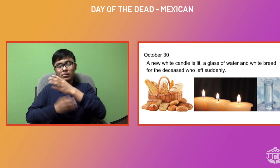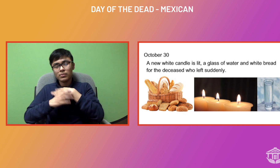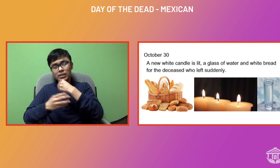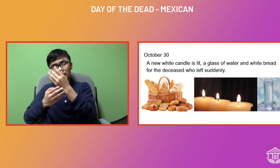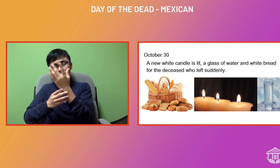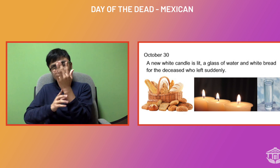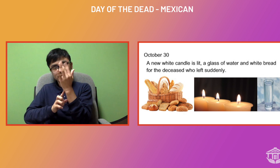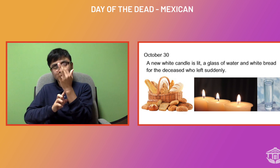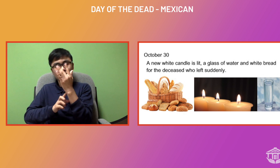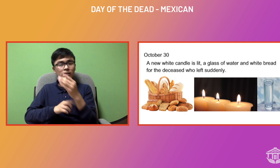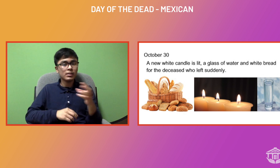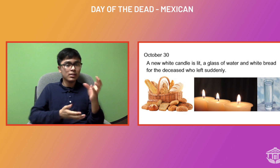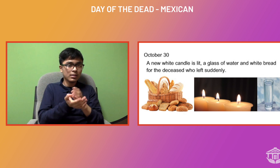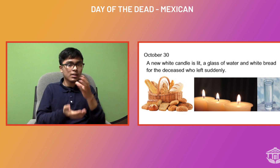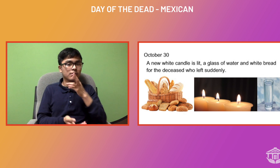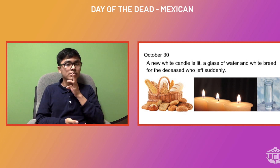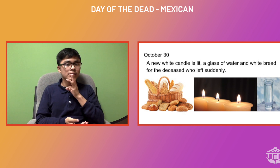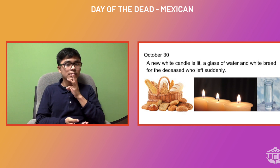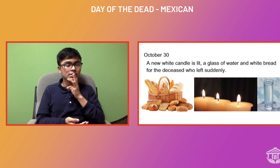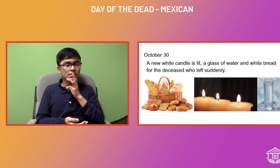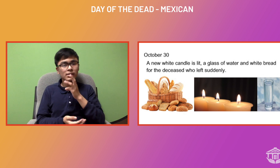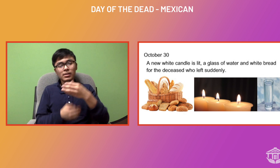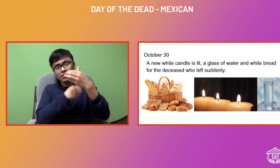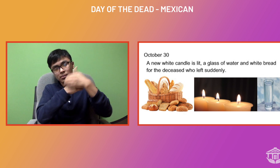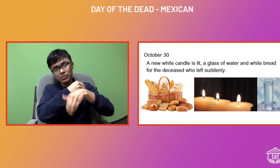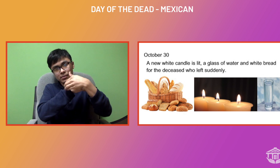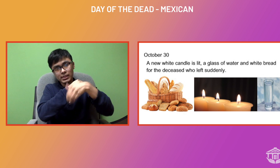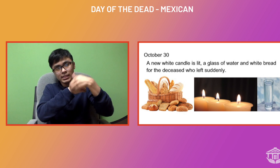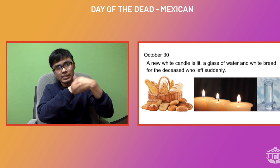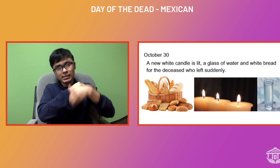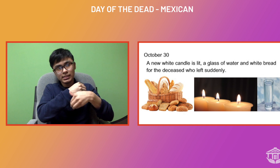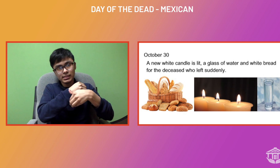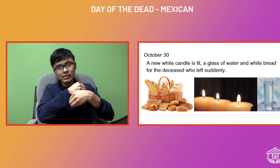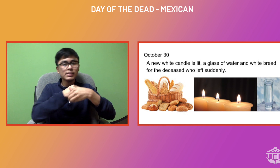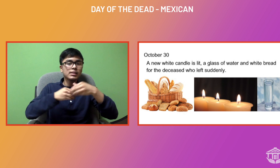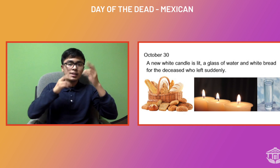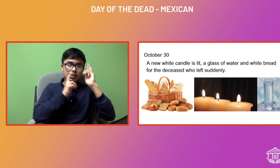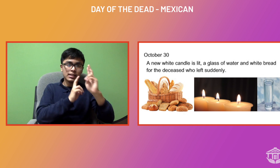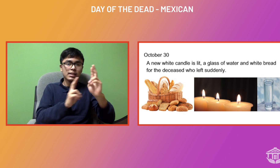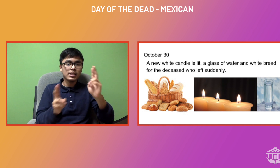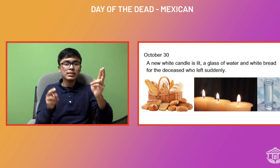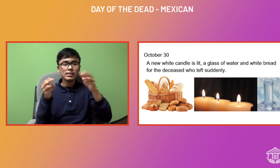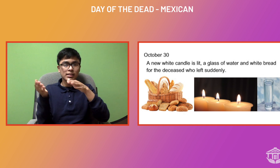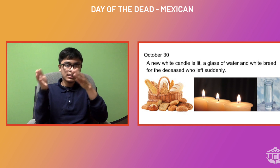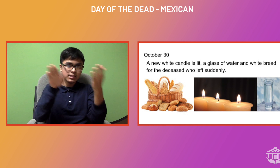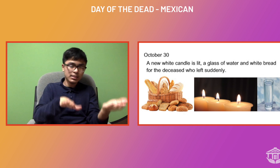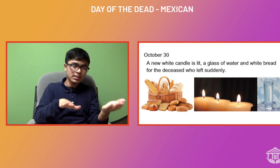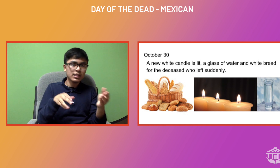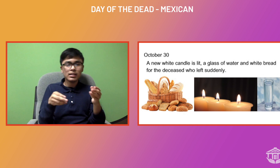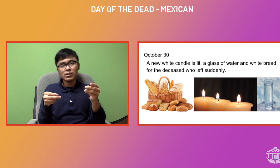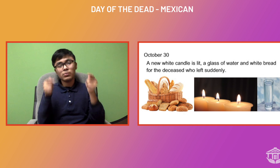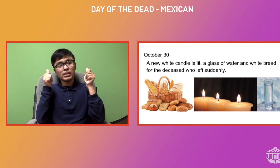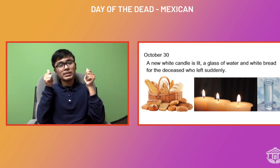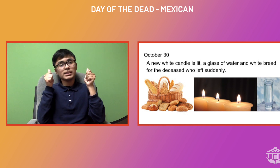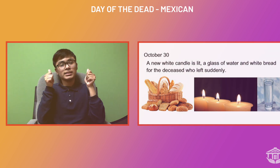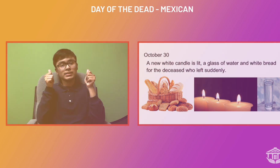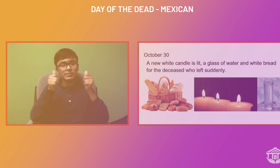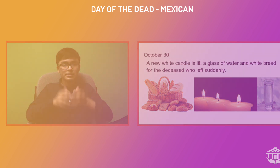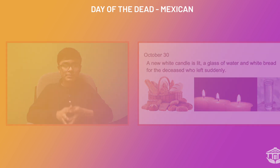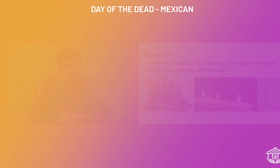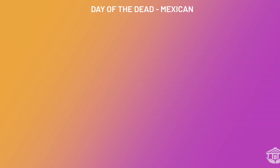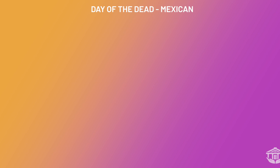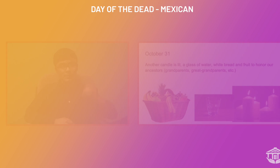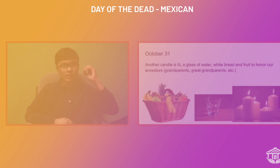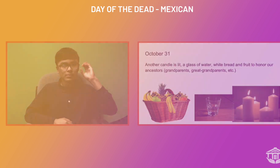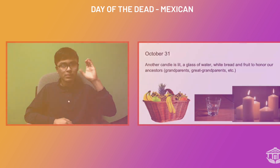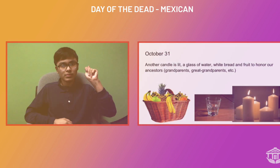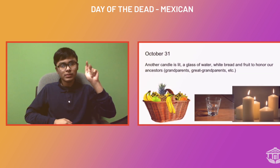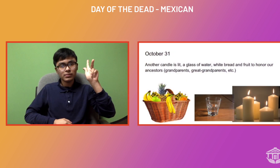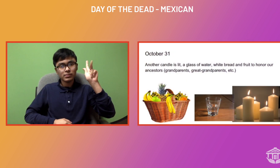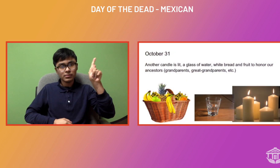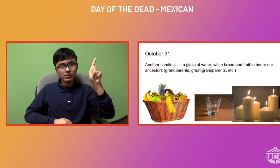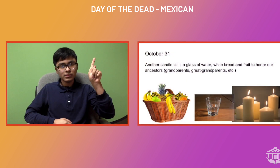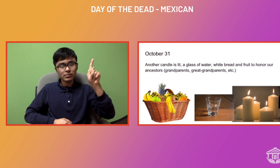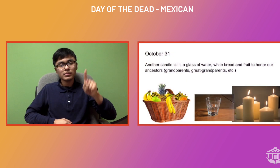water and bread are left for those who passed away suddenly. On October 31st, another candle is lit,